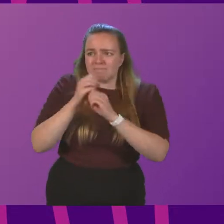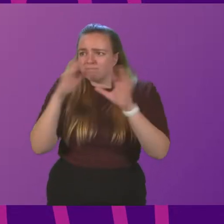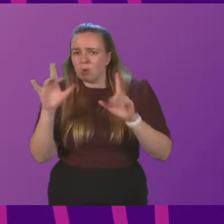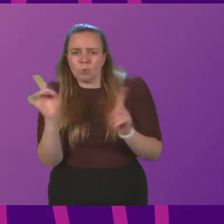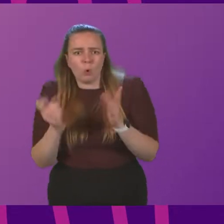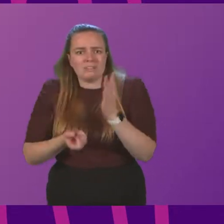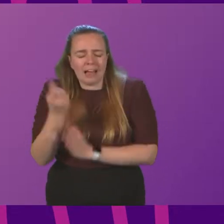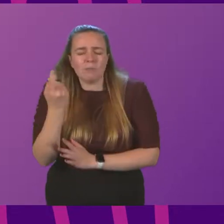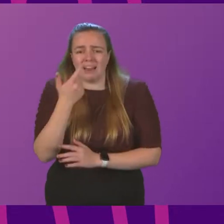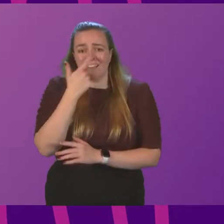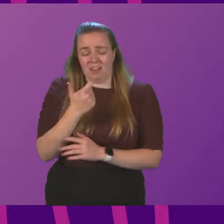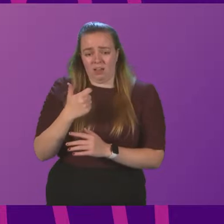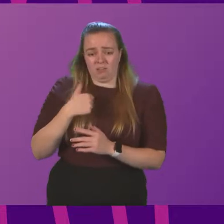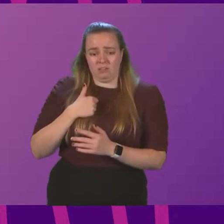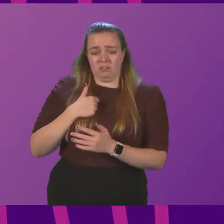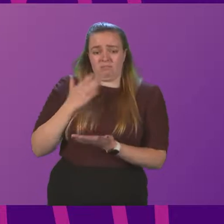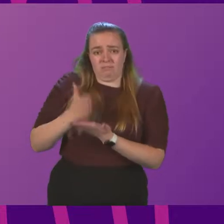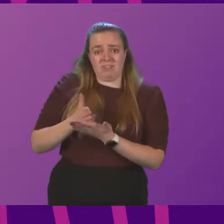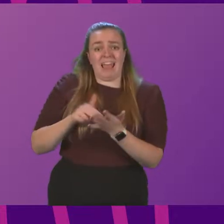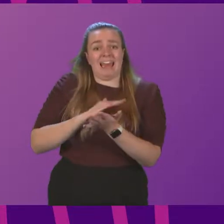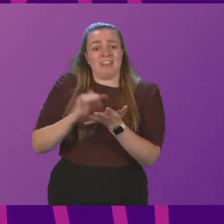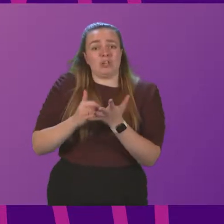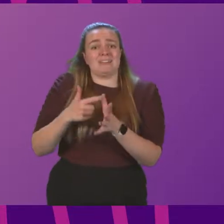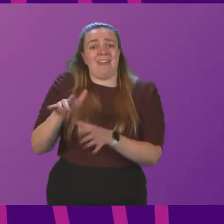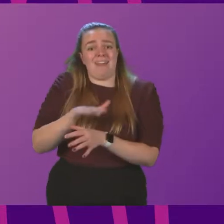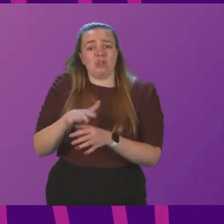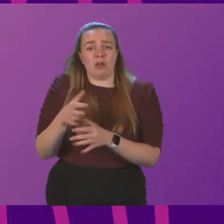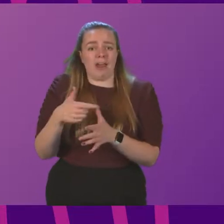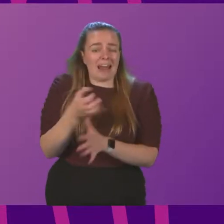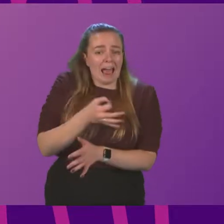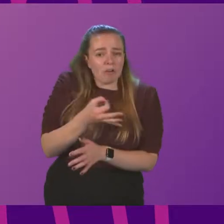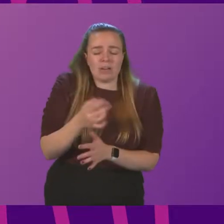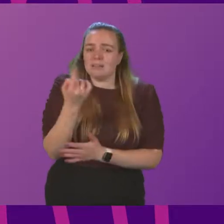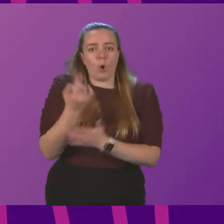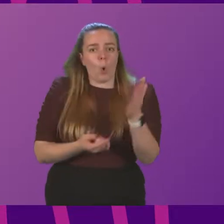and assure me that NHS Ayrshire and Arran is the only health board where military personnel